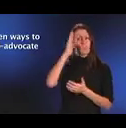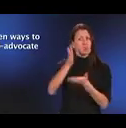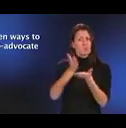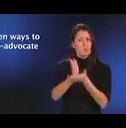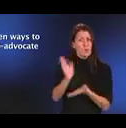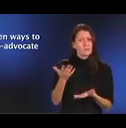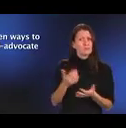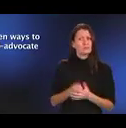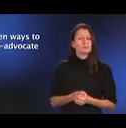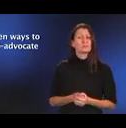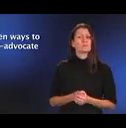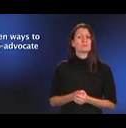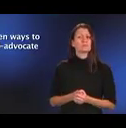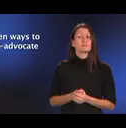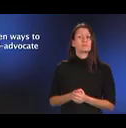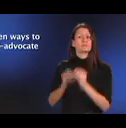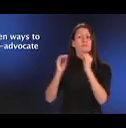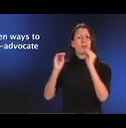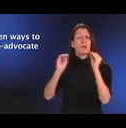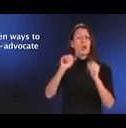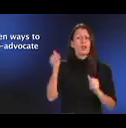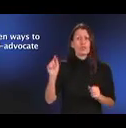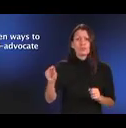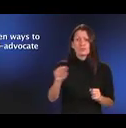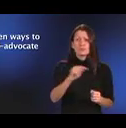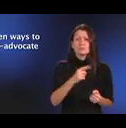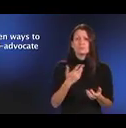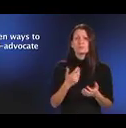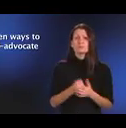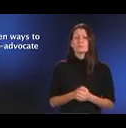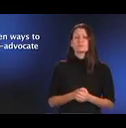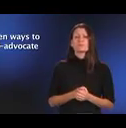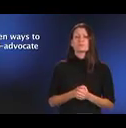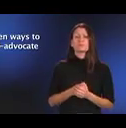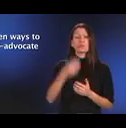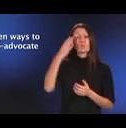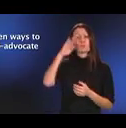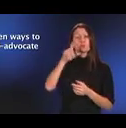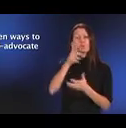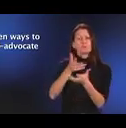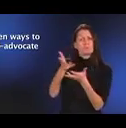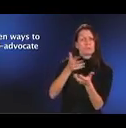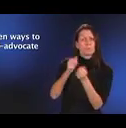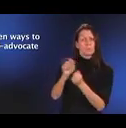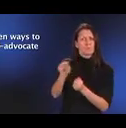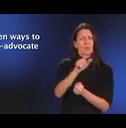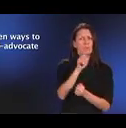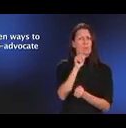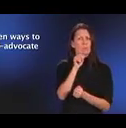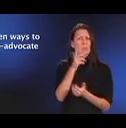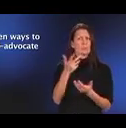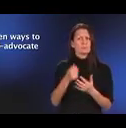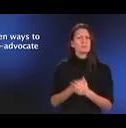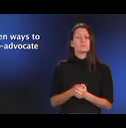Know your rights. Educate others. Know whom you are dealing with.